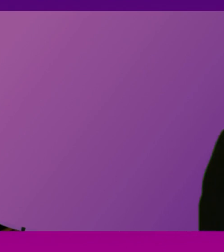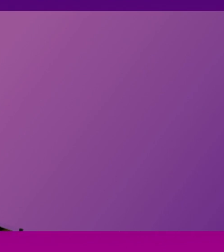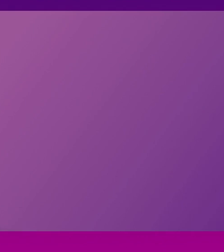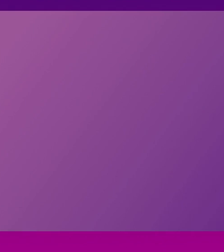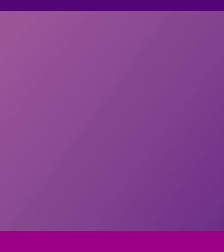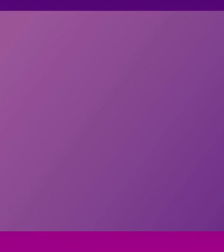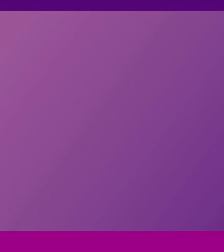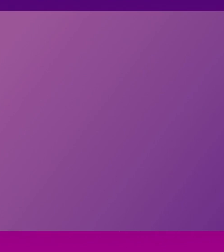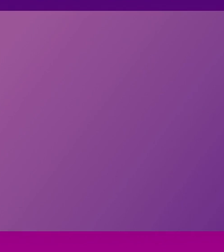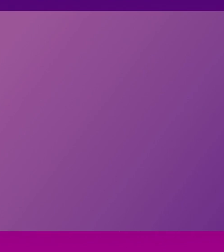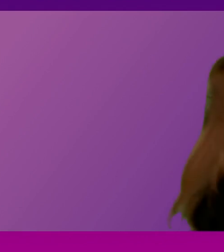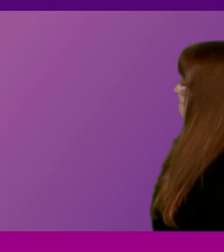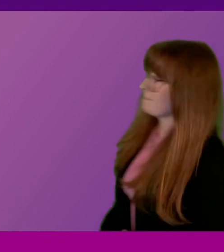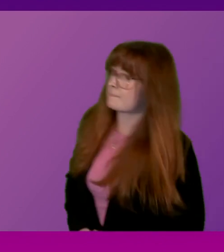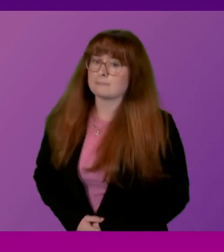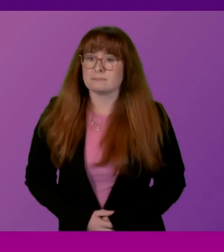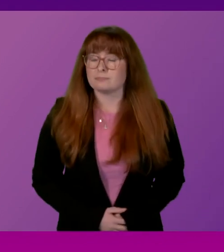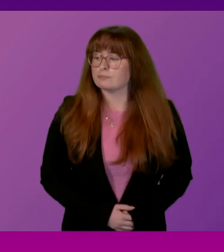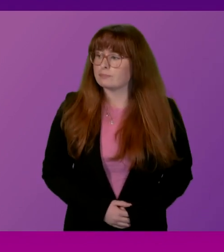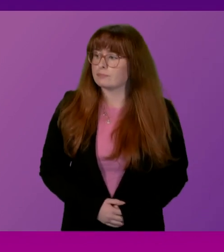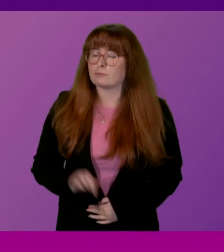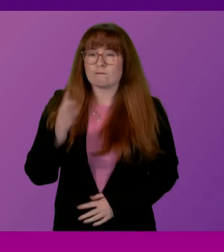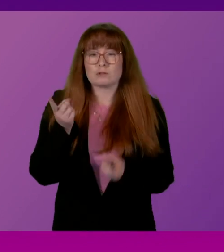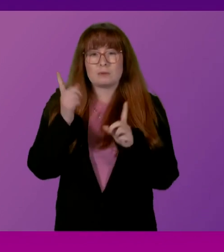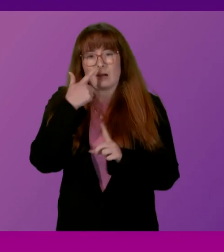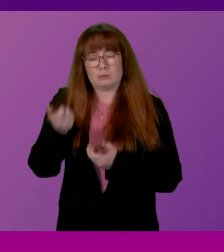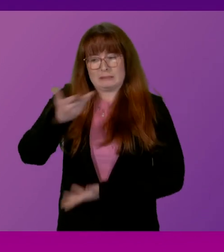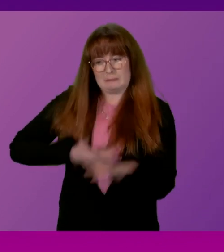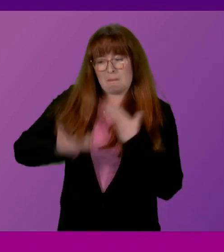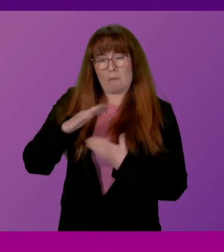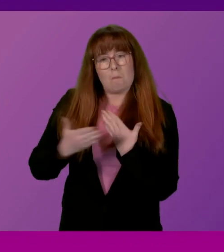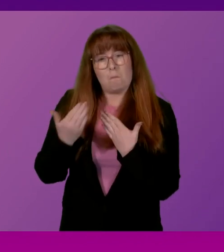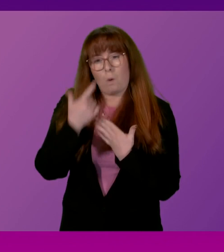Will the First Minister outline what more can be done to take action against private